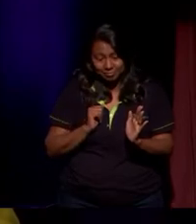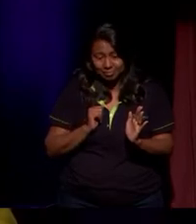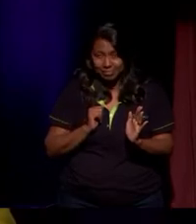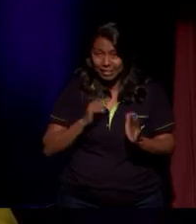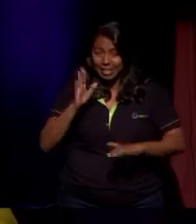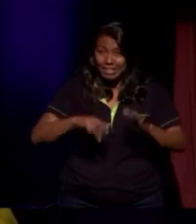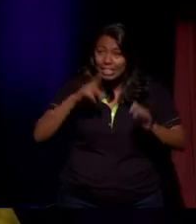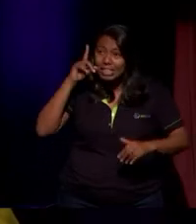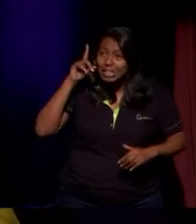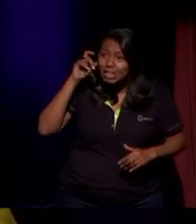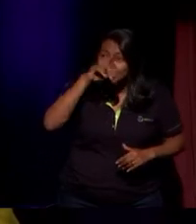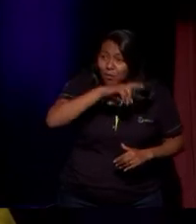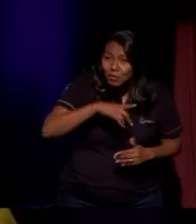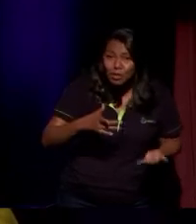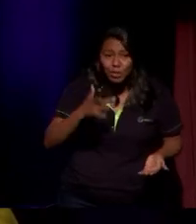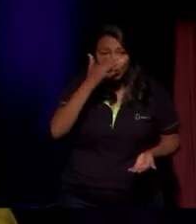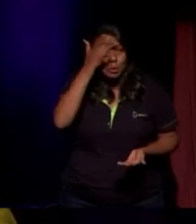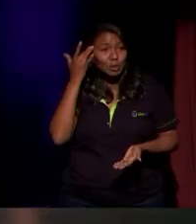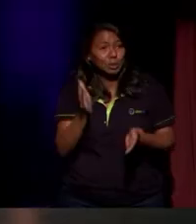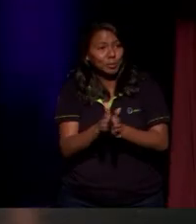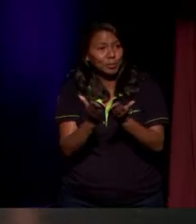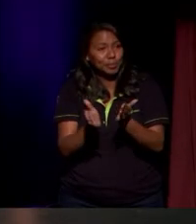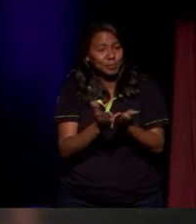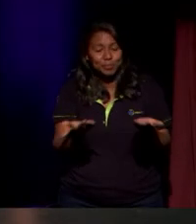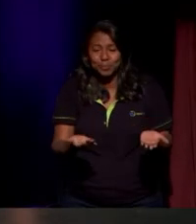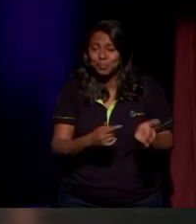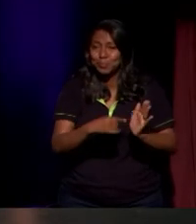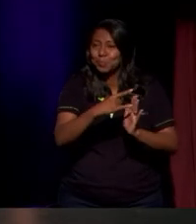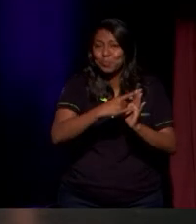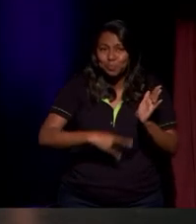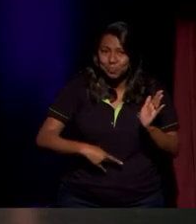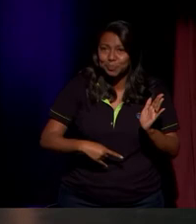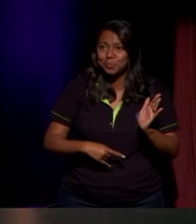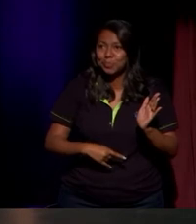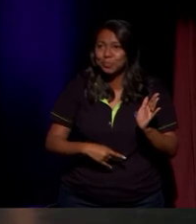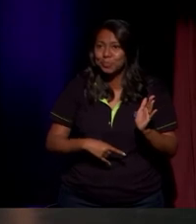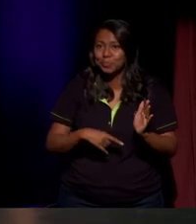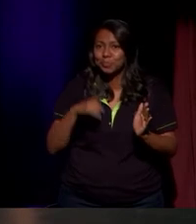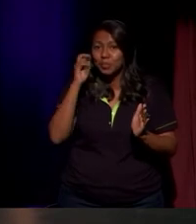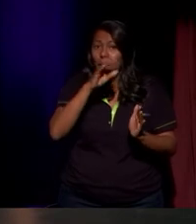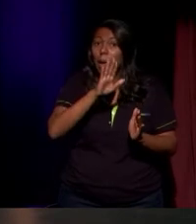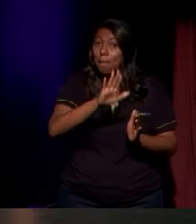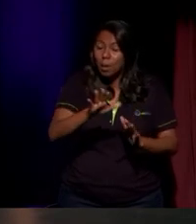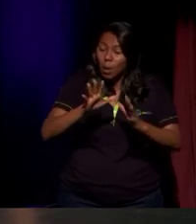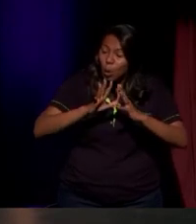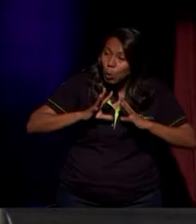the lives of people who are poorer. But, in principle, everyone has the right to